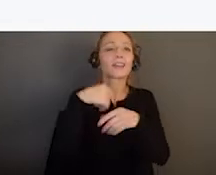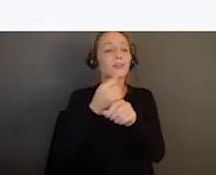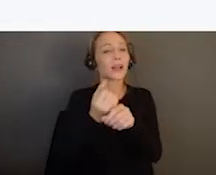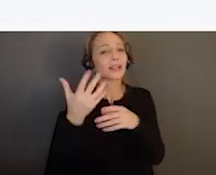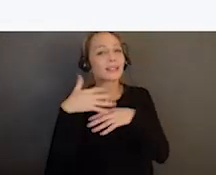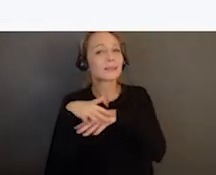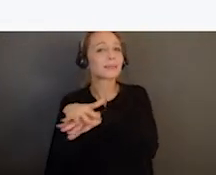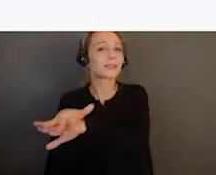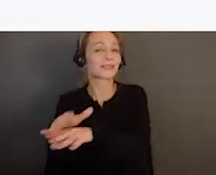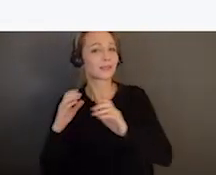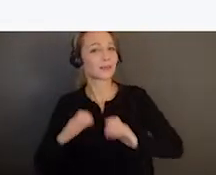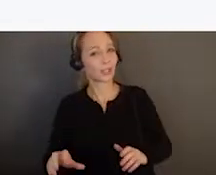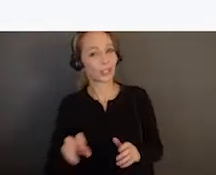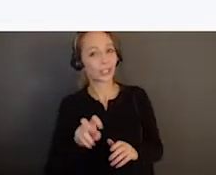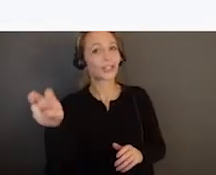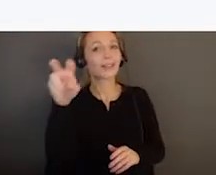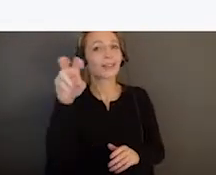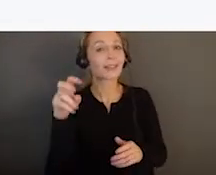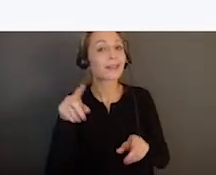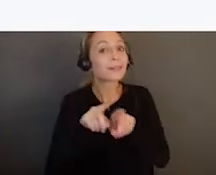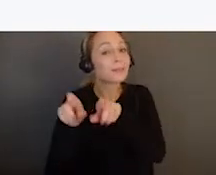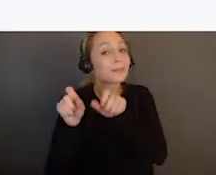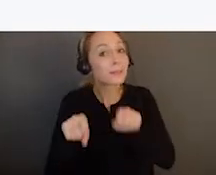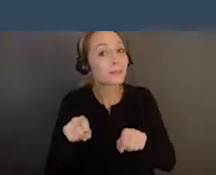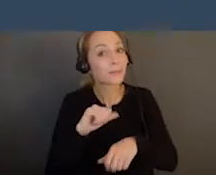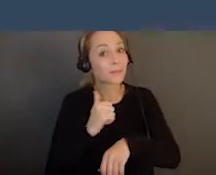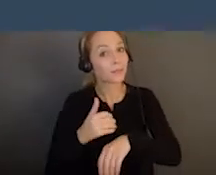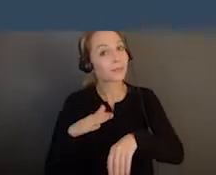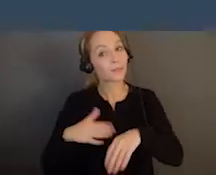POSSIBLE BASED ON WHAT WE KNOW ABOUT CUSTOMERS AND PROSPECTS.